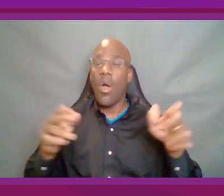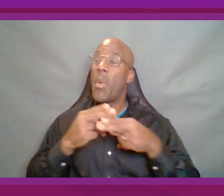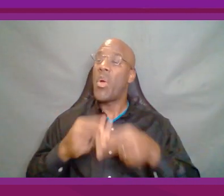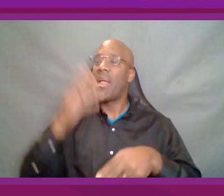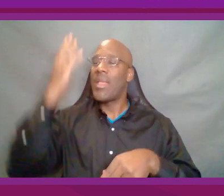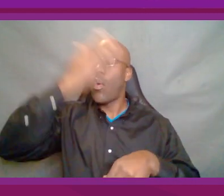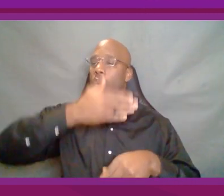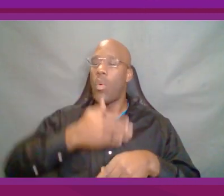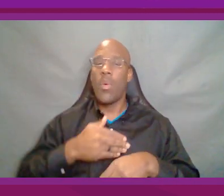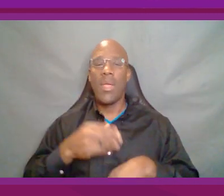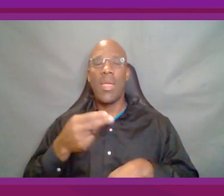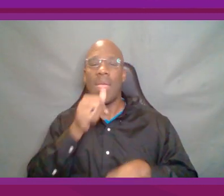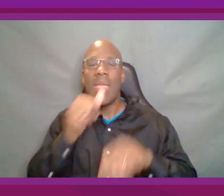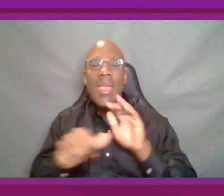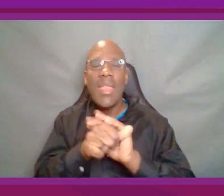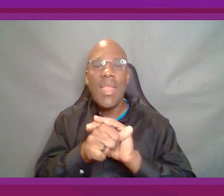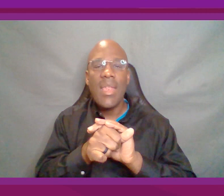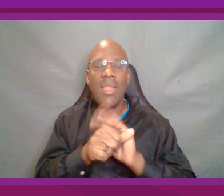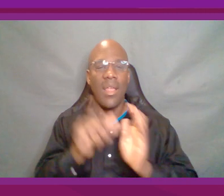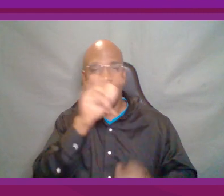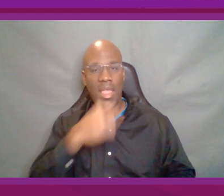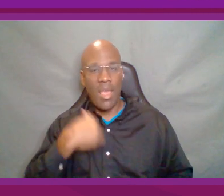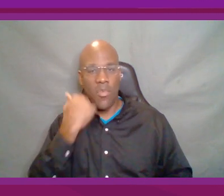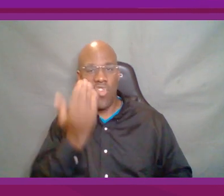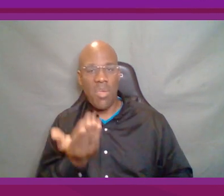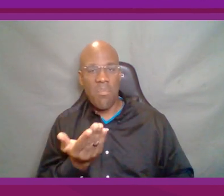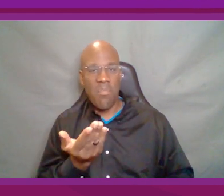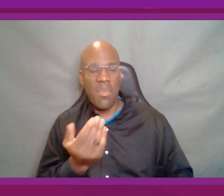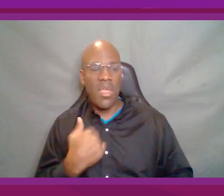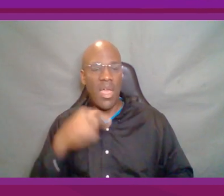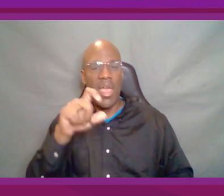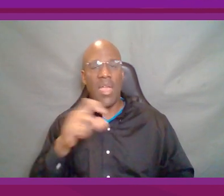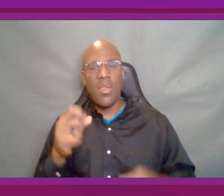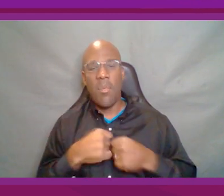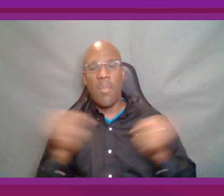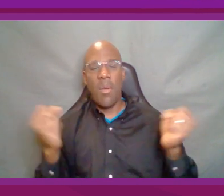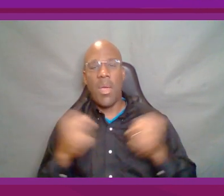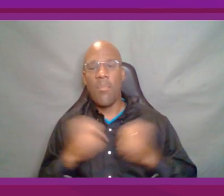factor to it, and then I have to out myself and trust me, I've outed myself on enough things